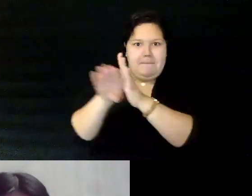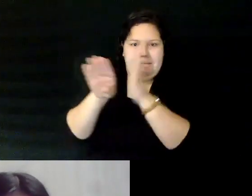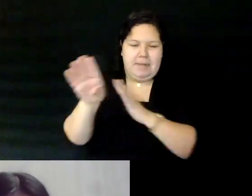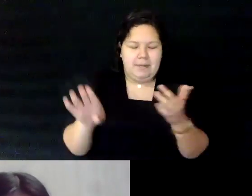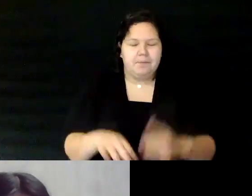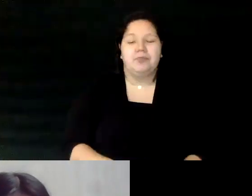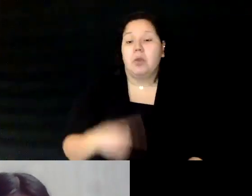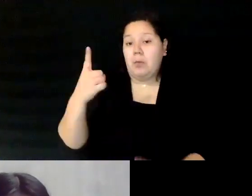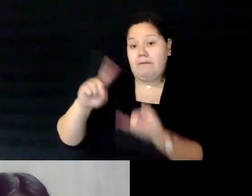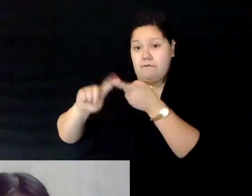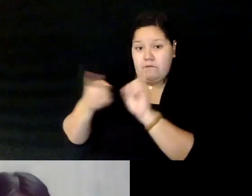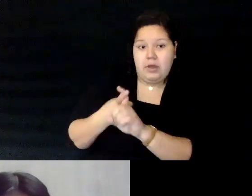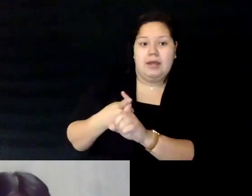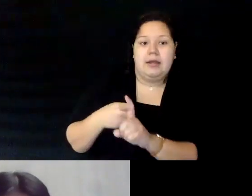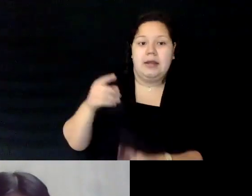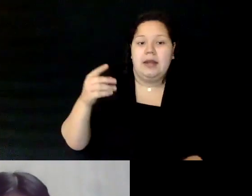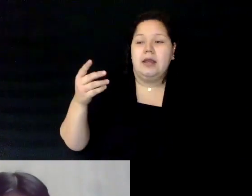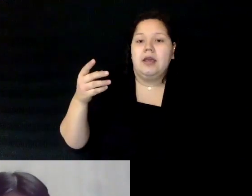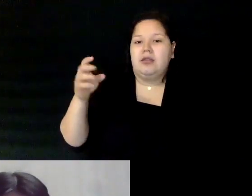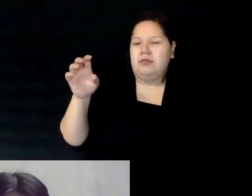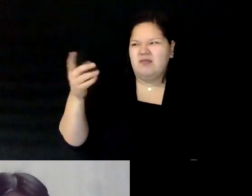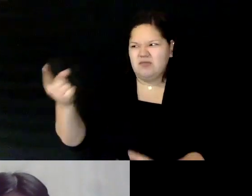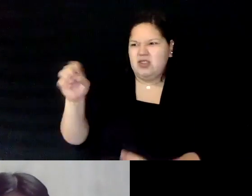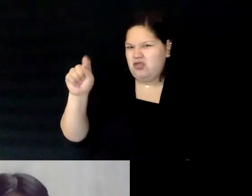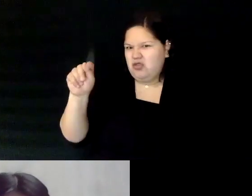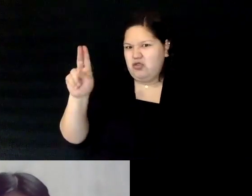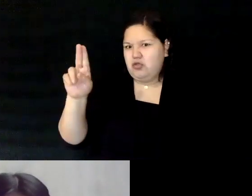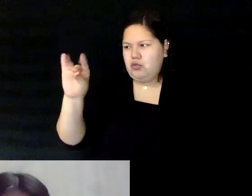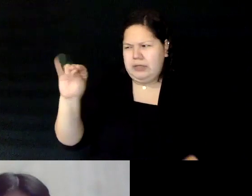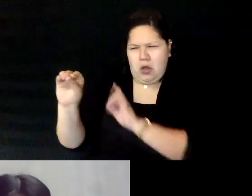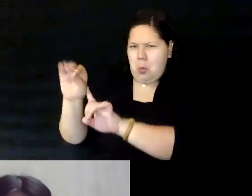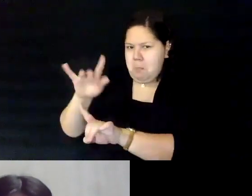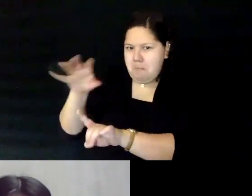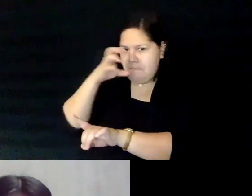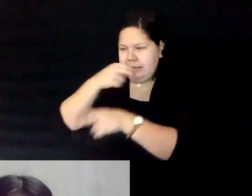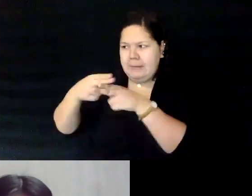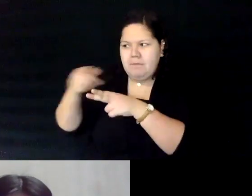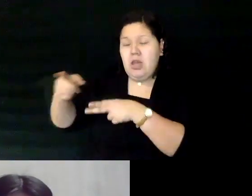Venom-s Studios, they did a lot of the graphic design work for us. So the graphic design work,